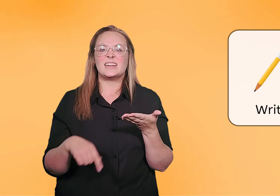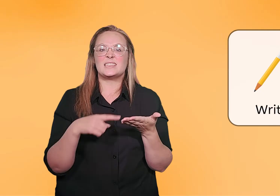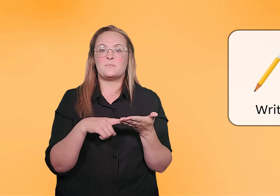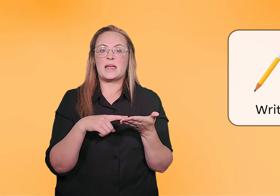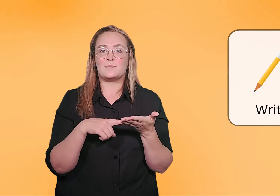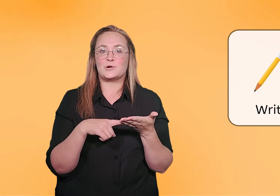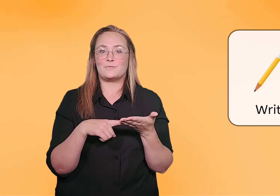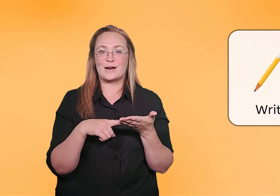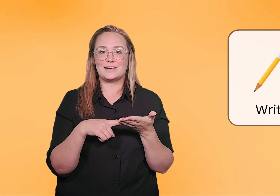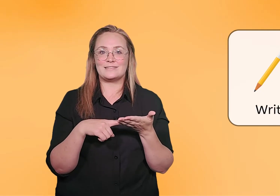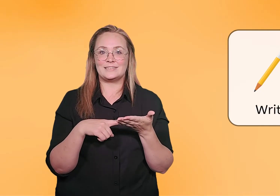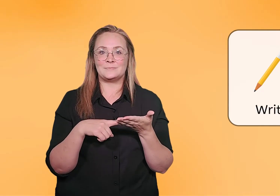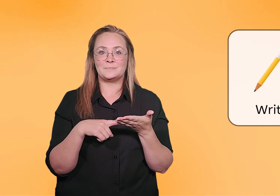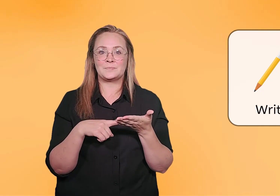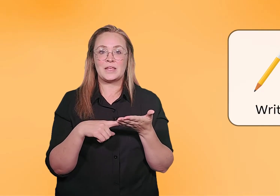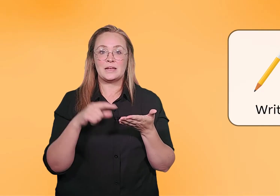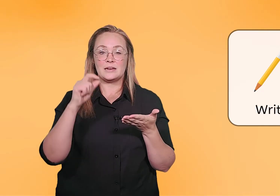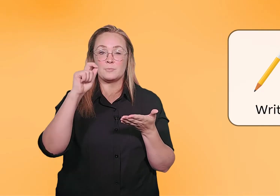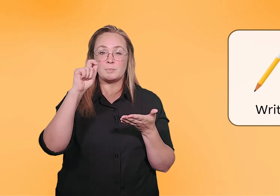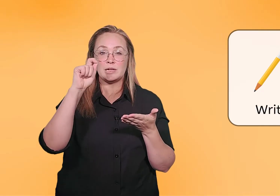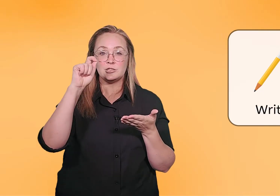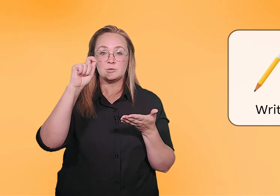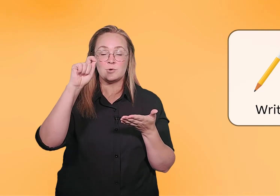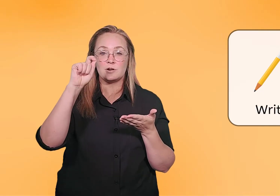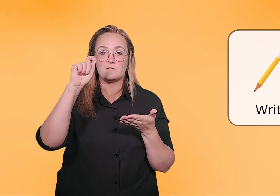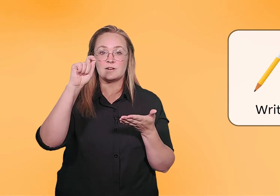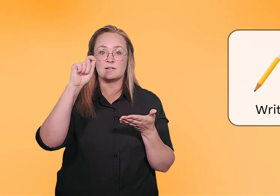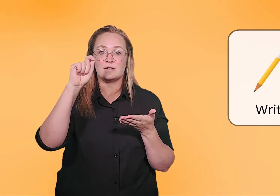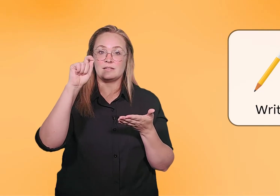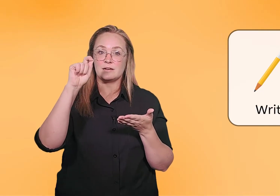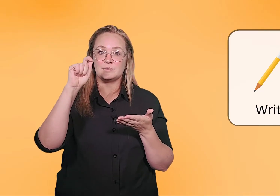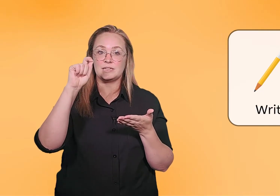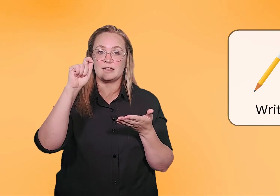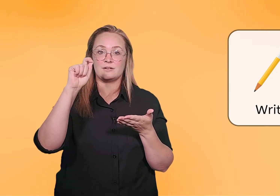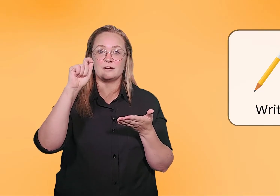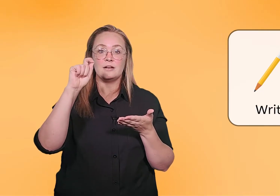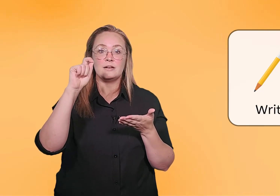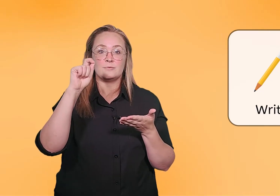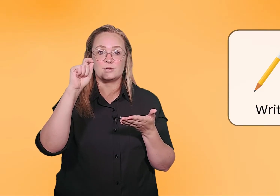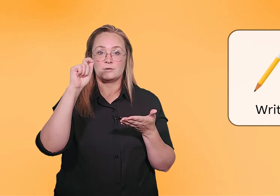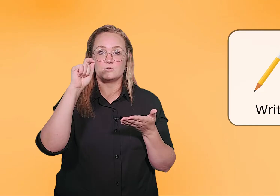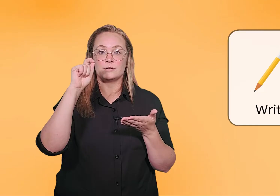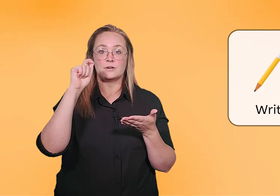that's the paper you're writing on. Pinch your pointer finger and thumb together with your